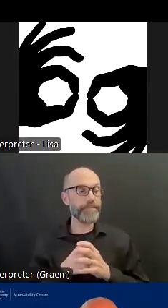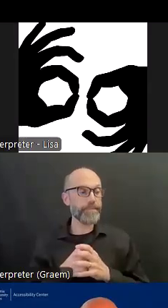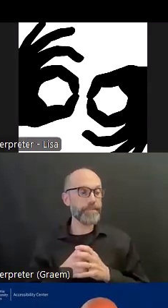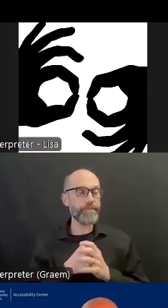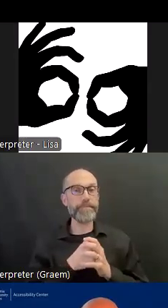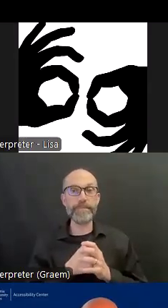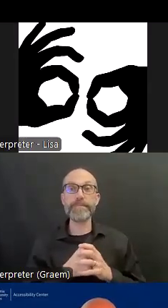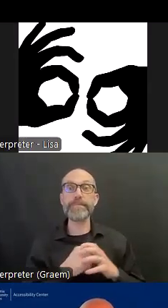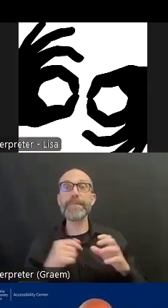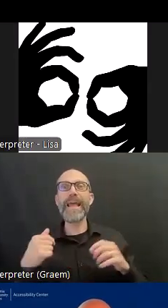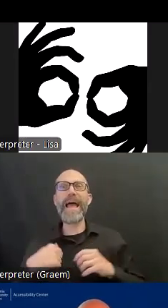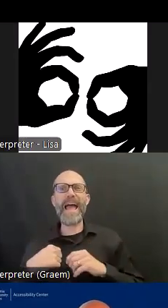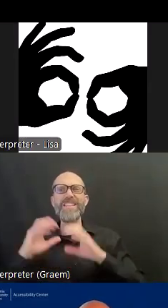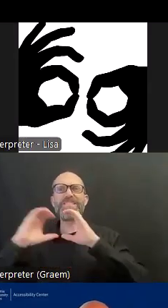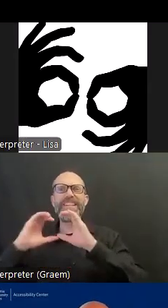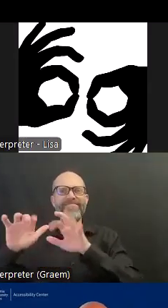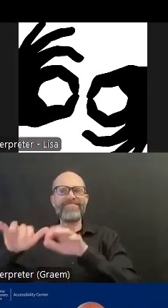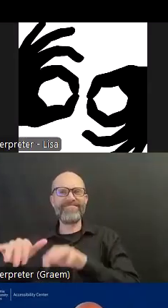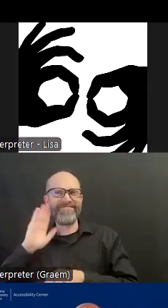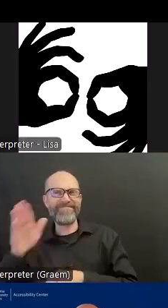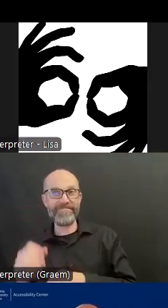I will type it in the chat. Great. Thanks.